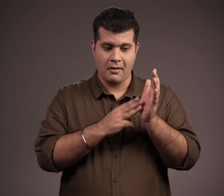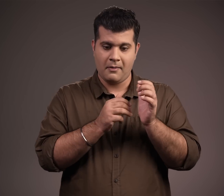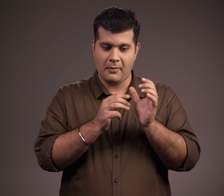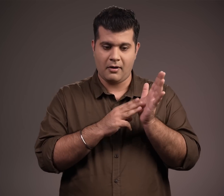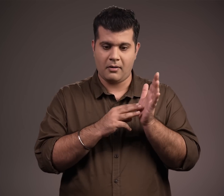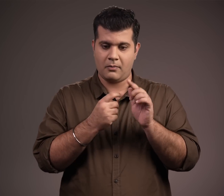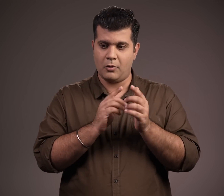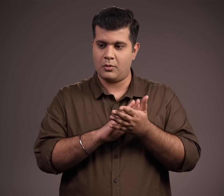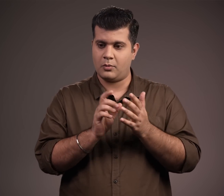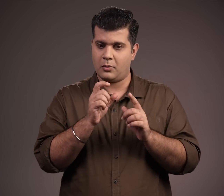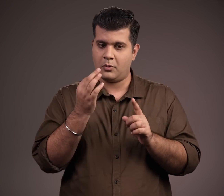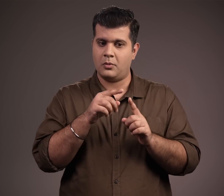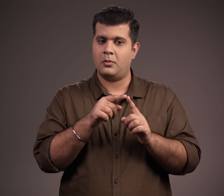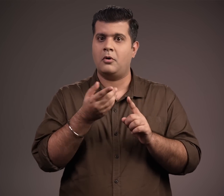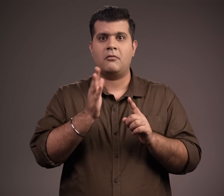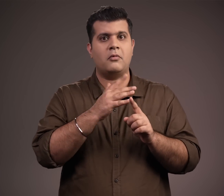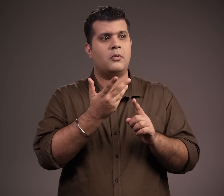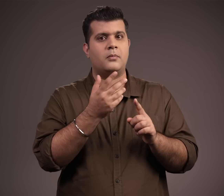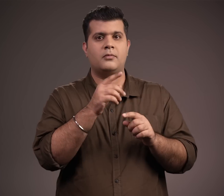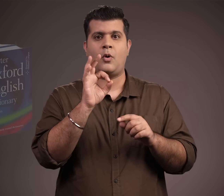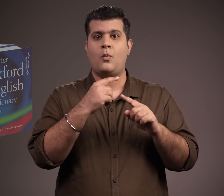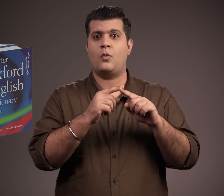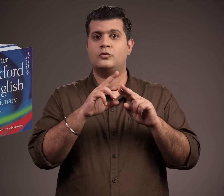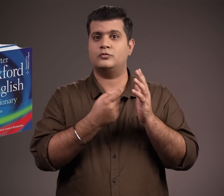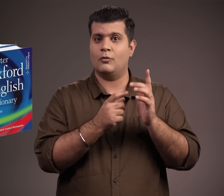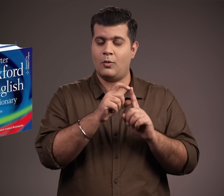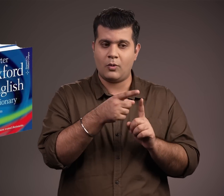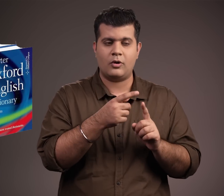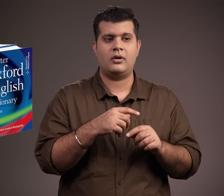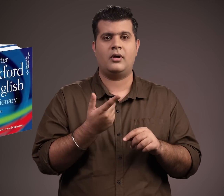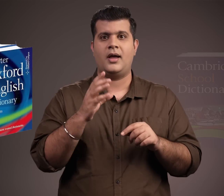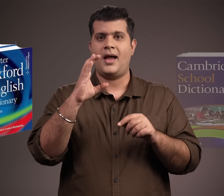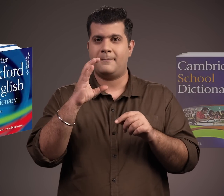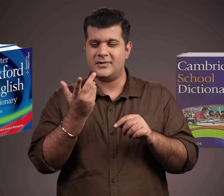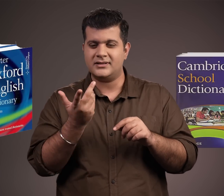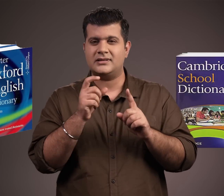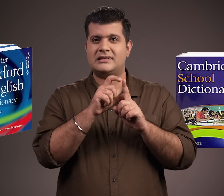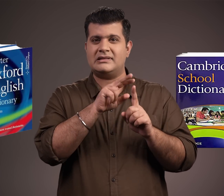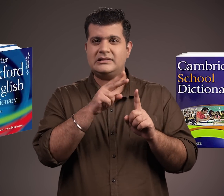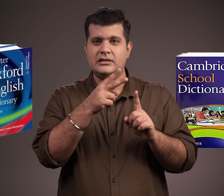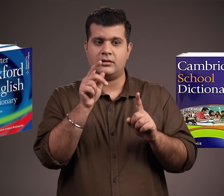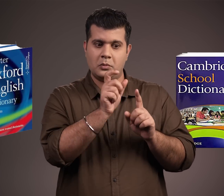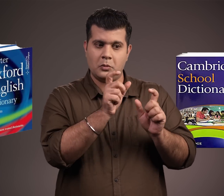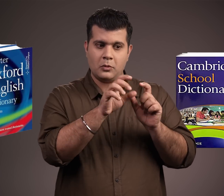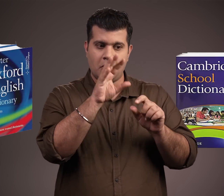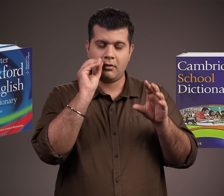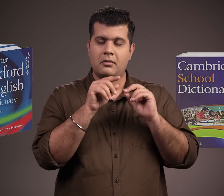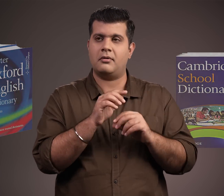I had to look up for its meaning in Oxford, Cambridge and other dictionaries.